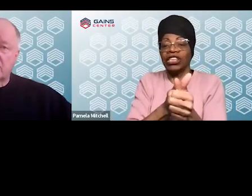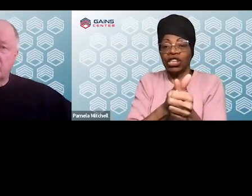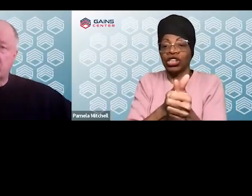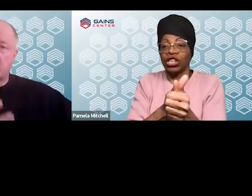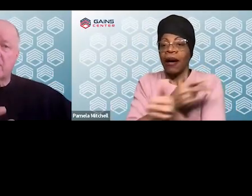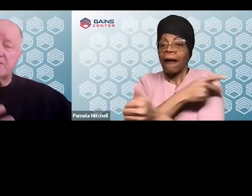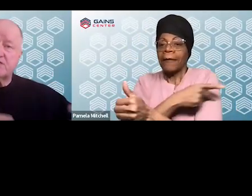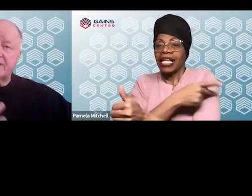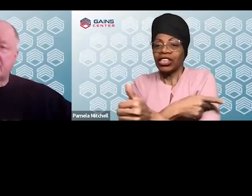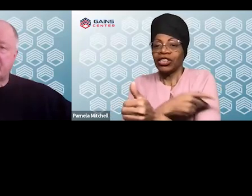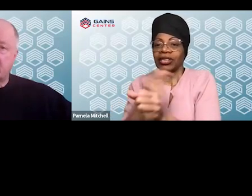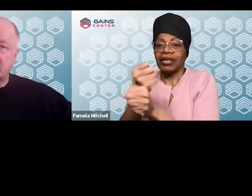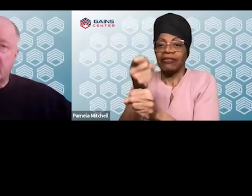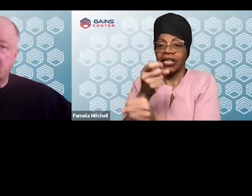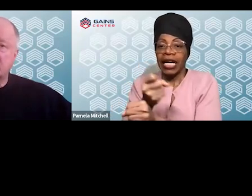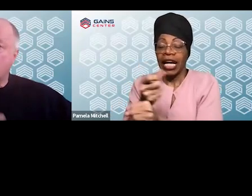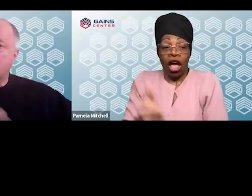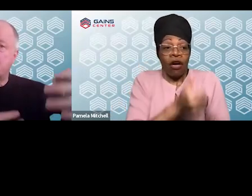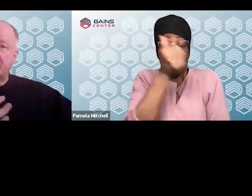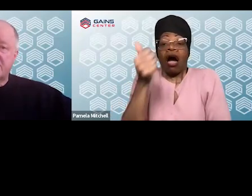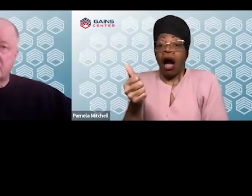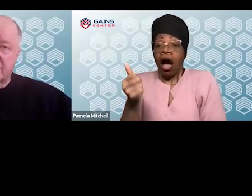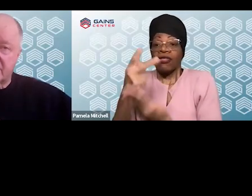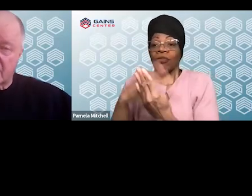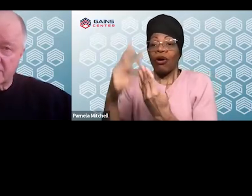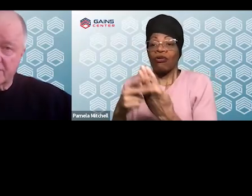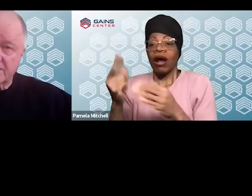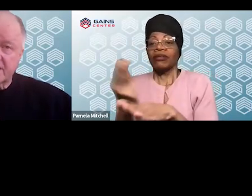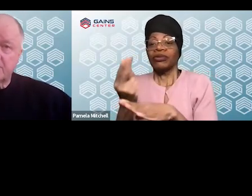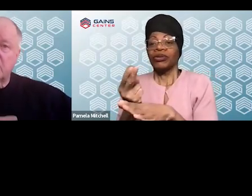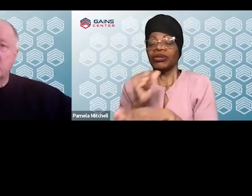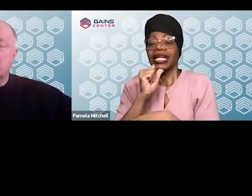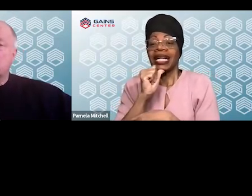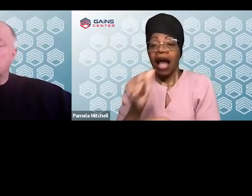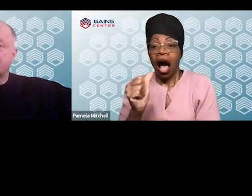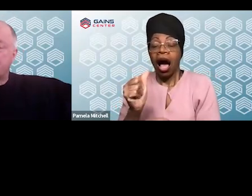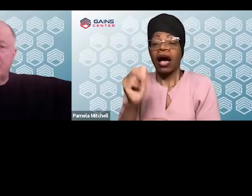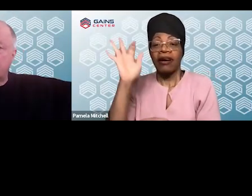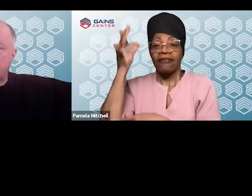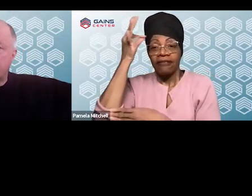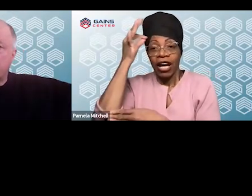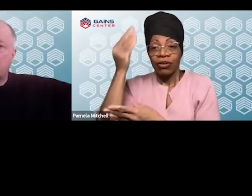There are other programs using non-federal dollars, opioid settlement dollars, for example, where some people are using